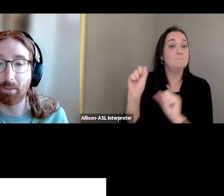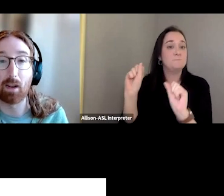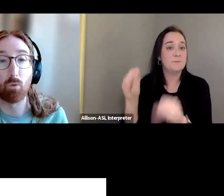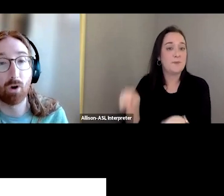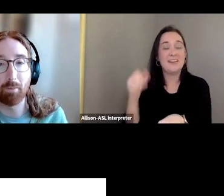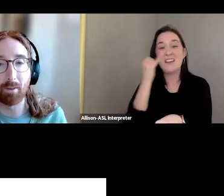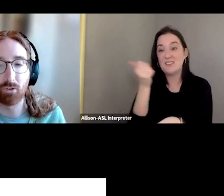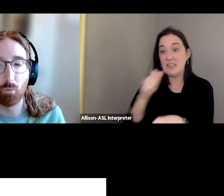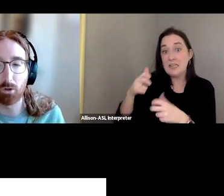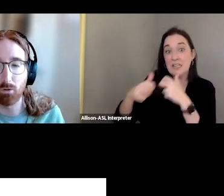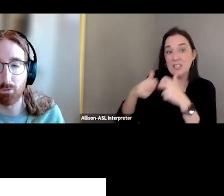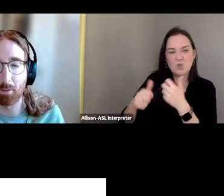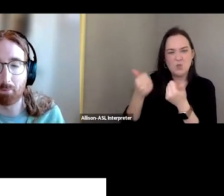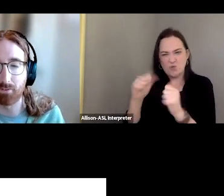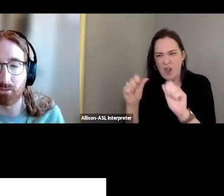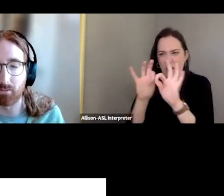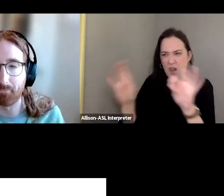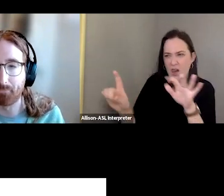set up, and I will try my best to walk you through that process.